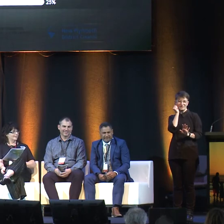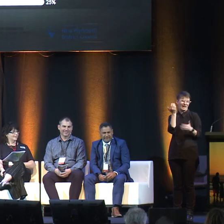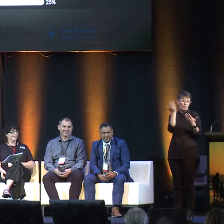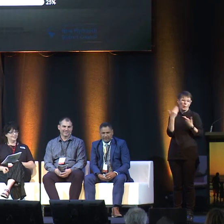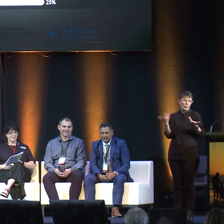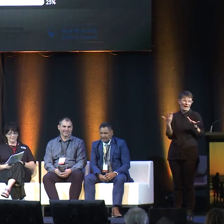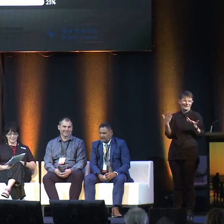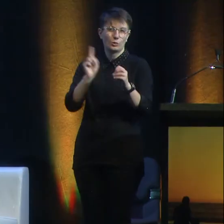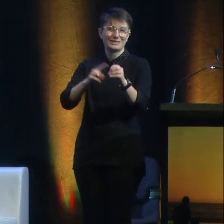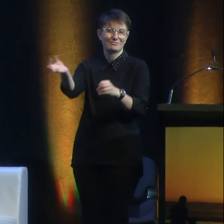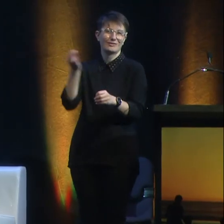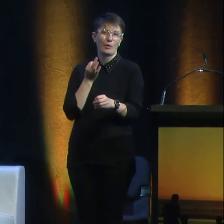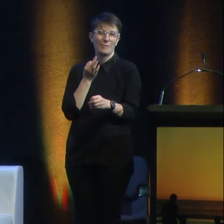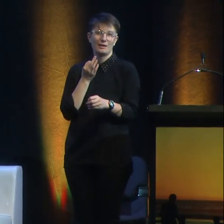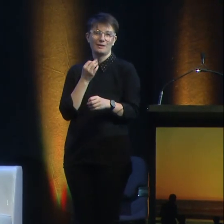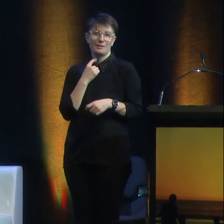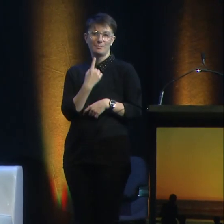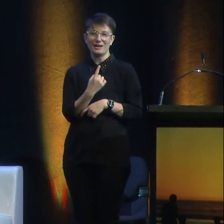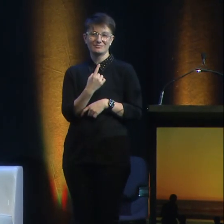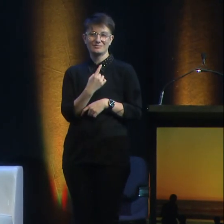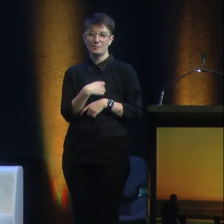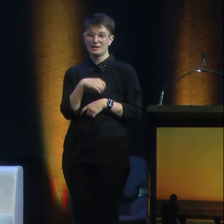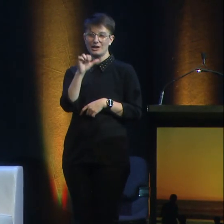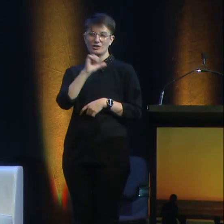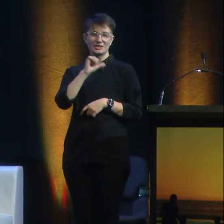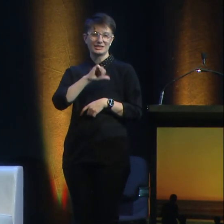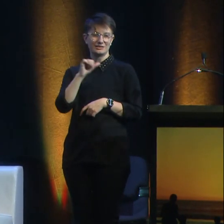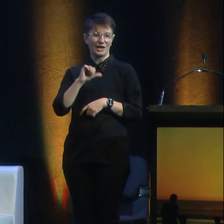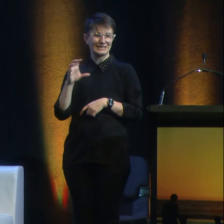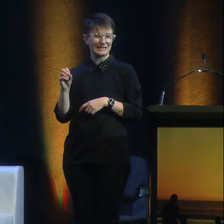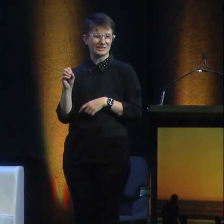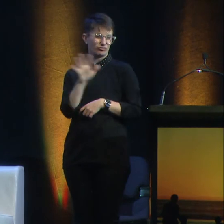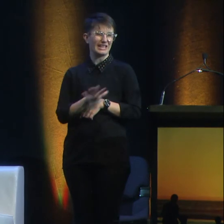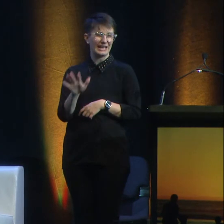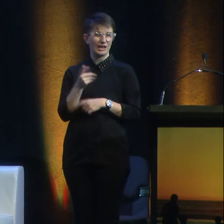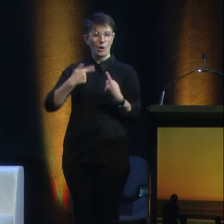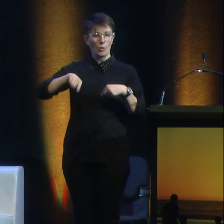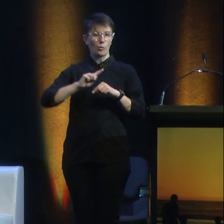it's sort of 1990s really. You know we're mana whenua, we’re tangata whenua, we're